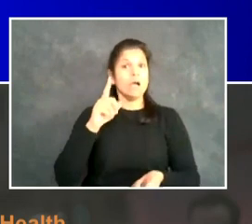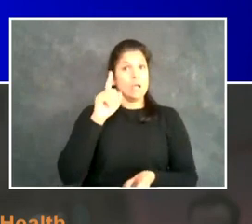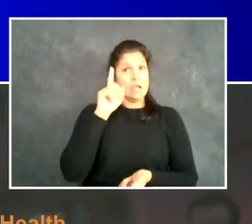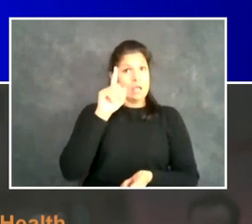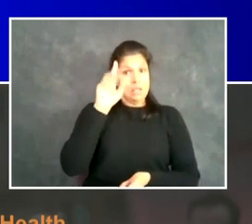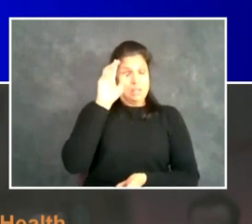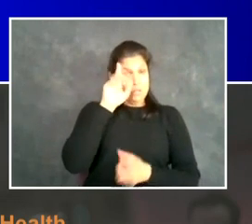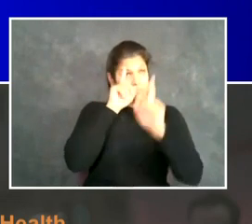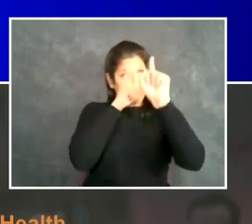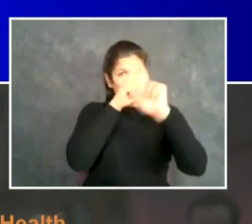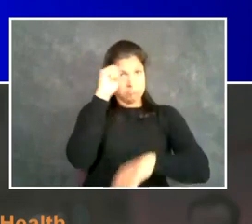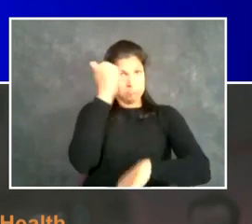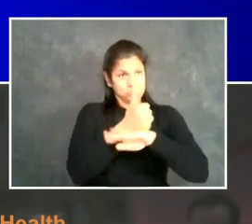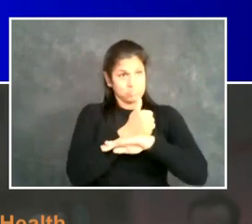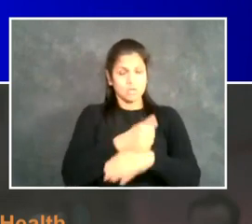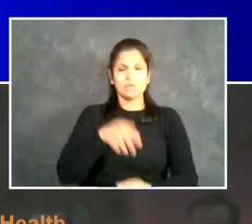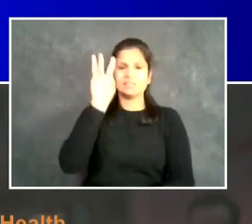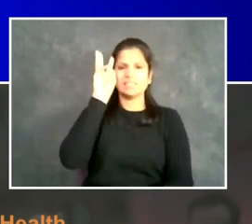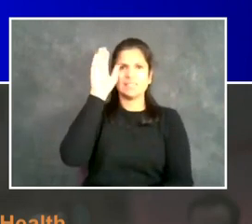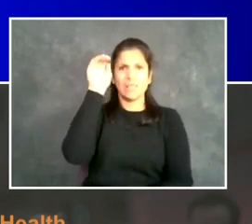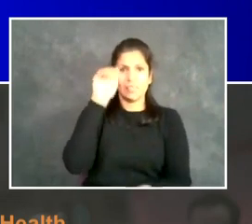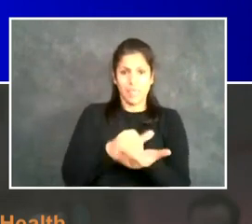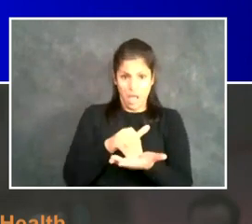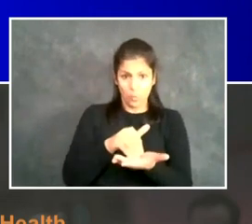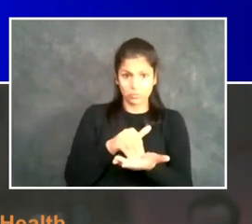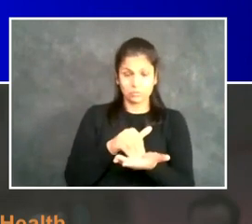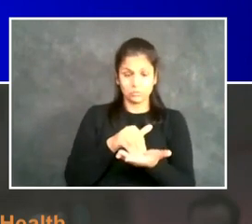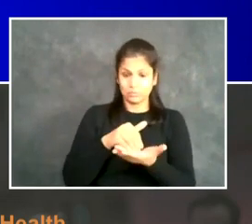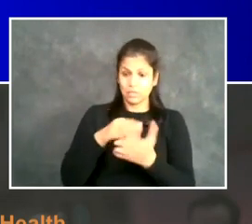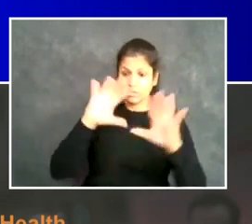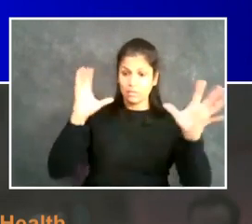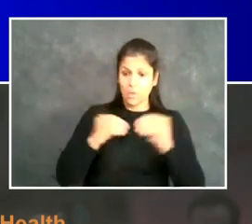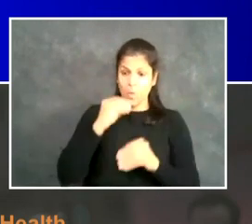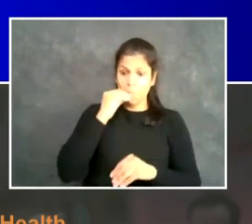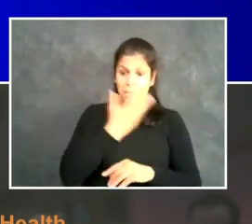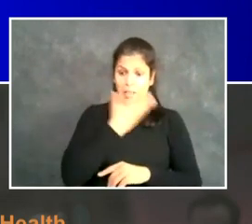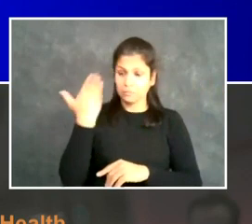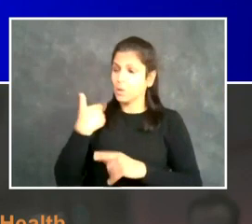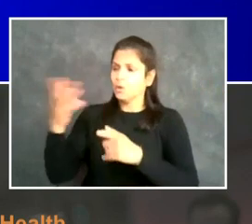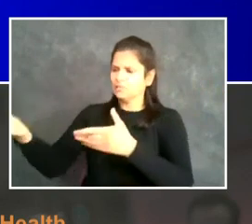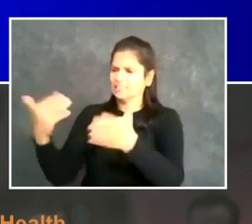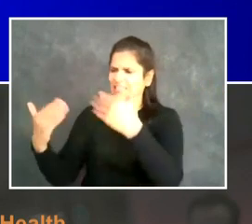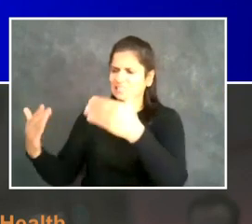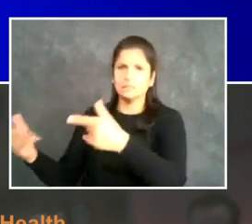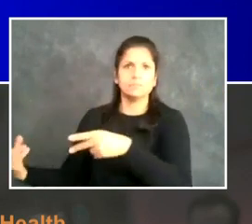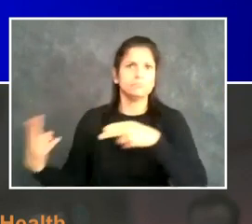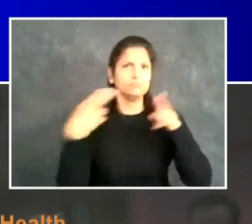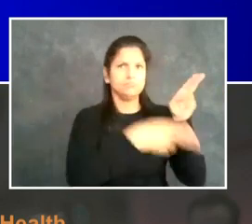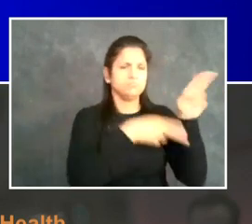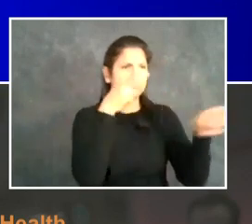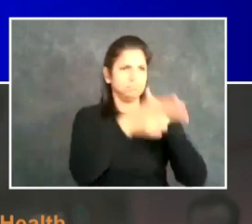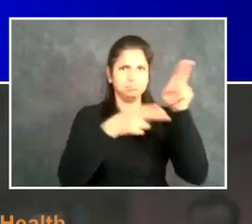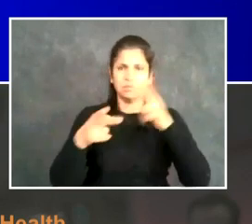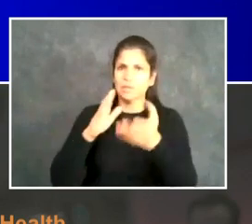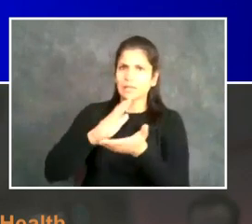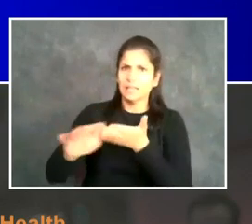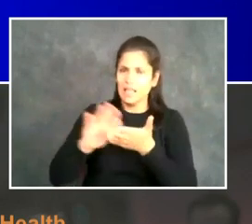WERE SAFE. AND THAT GOAL HAS BEEN REACHED. AND NOW WE ARE GOING TO GO FARTHER.